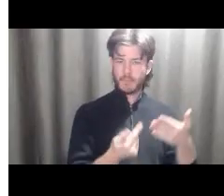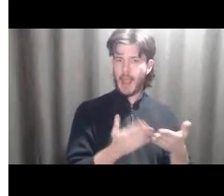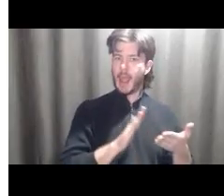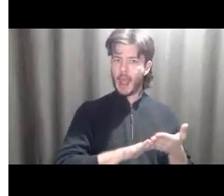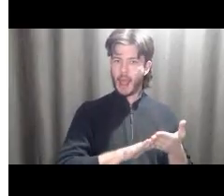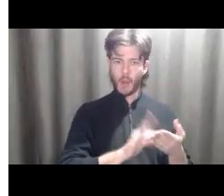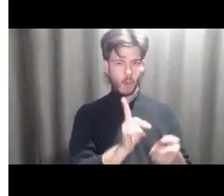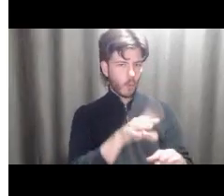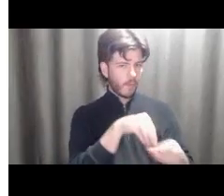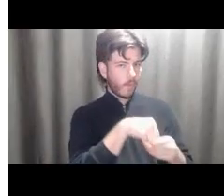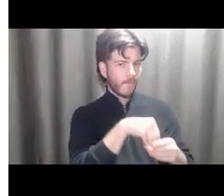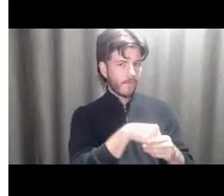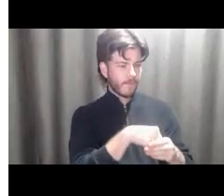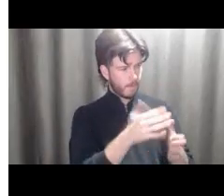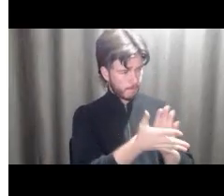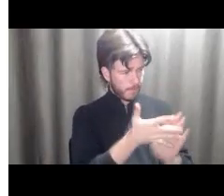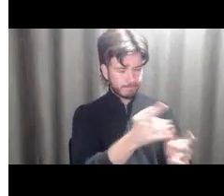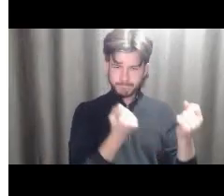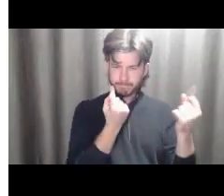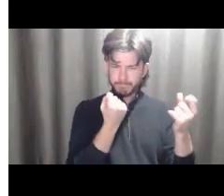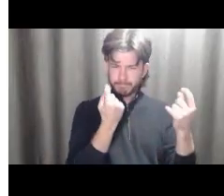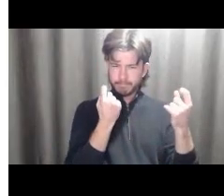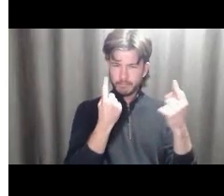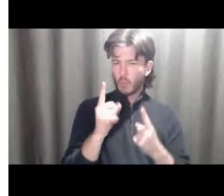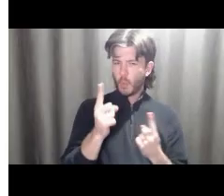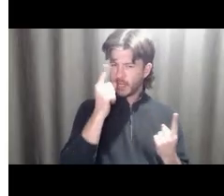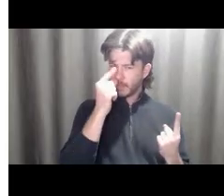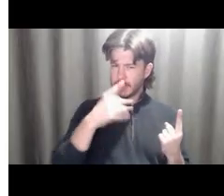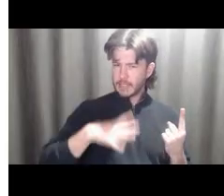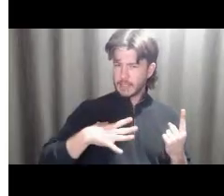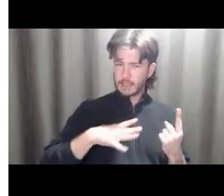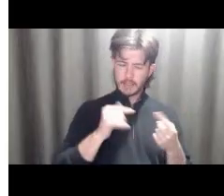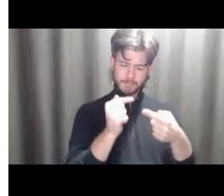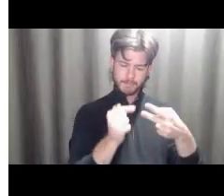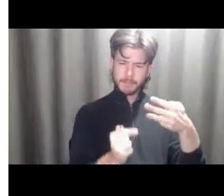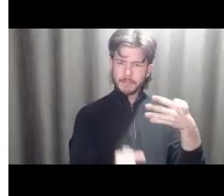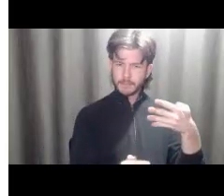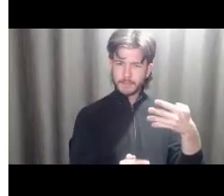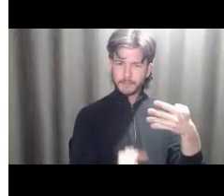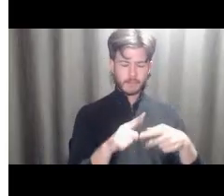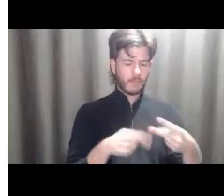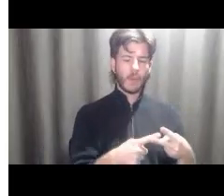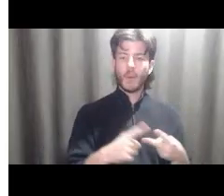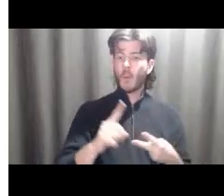the eligibility criteria, working out what information and evidence they may need to provide.